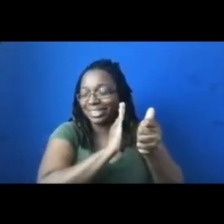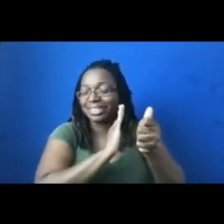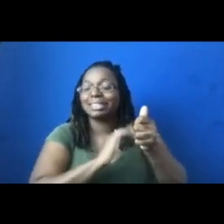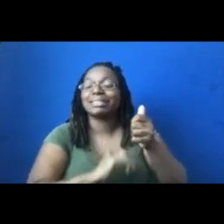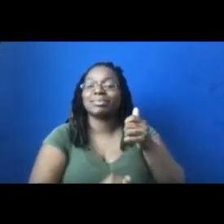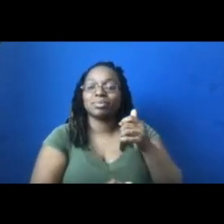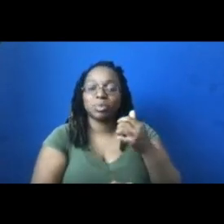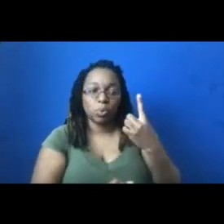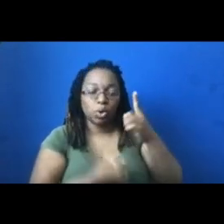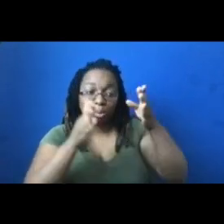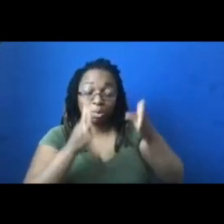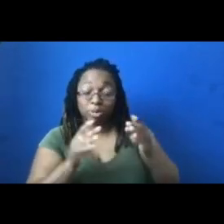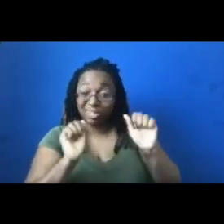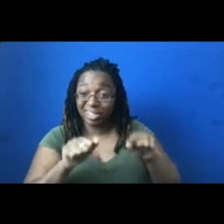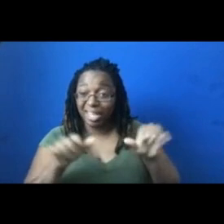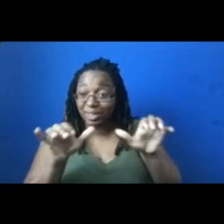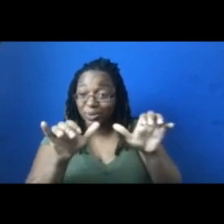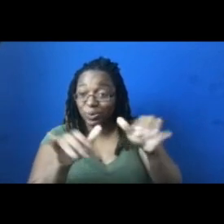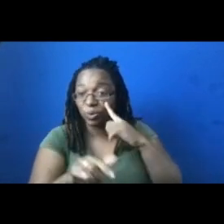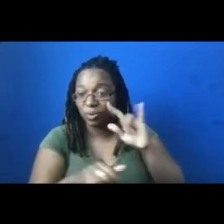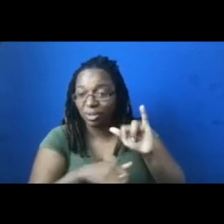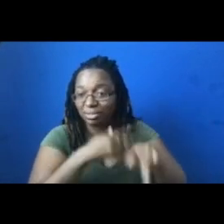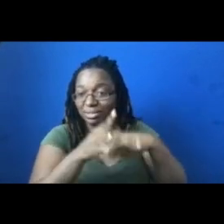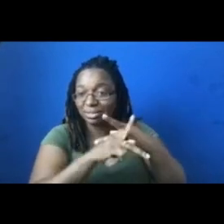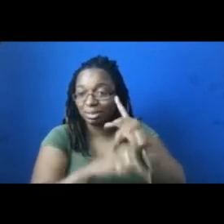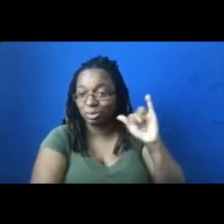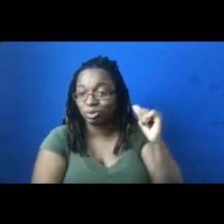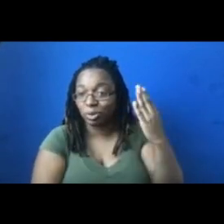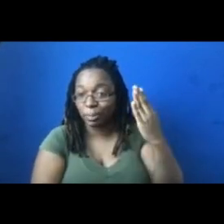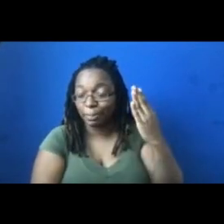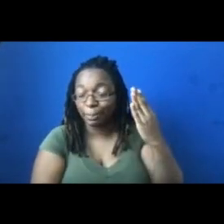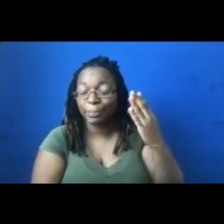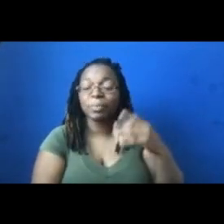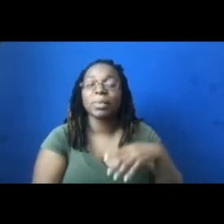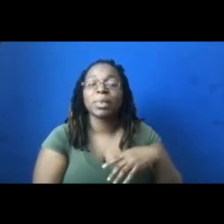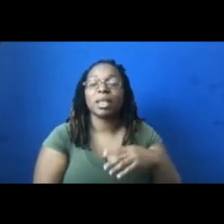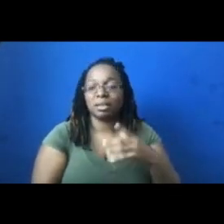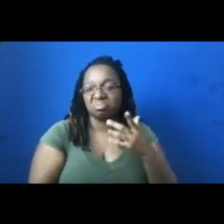could perform in that in those jobs. Just to illustrate the